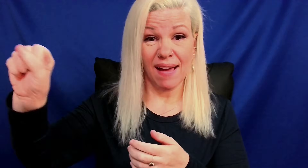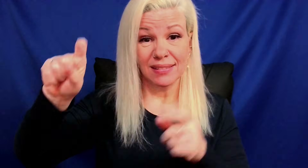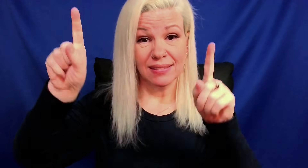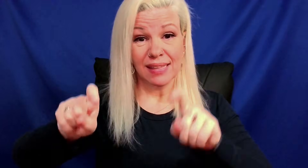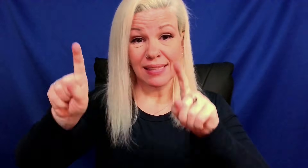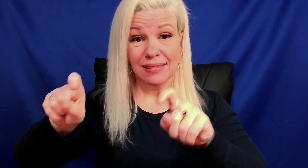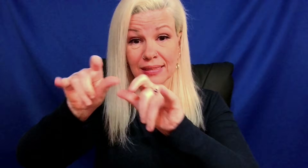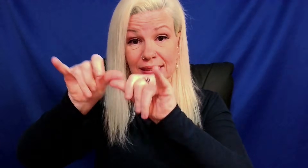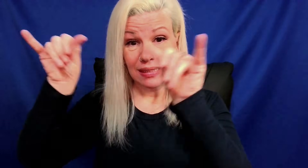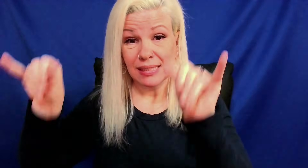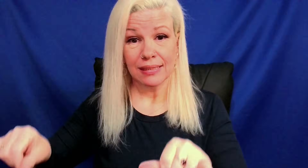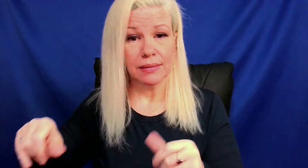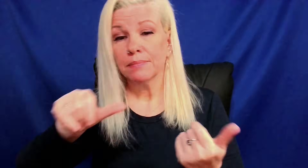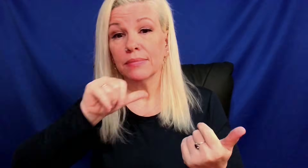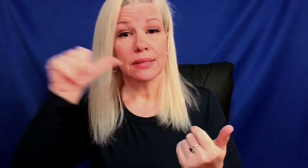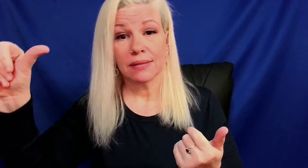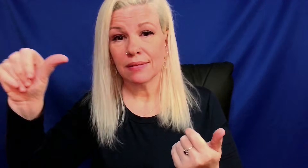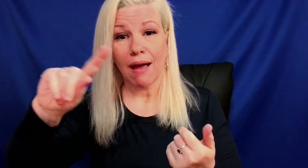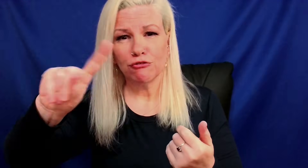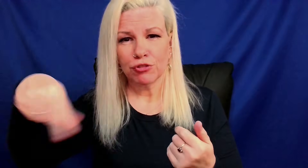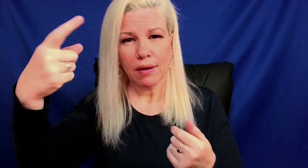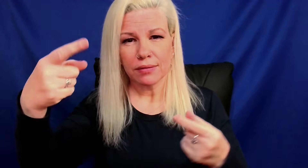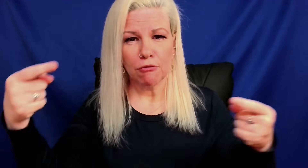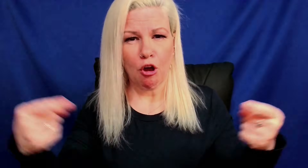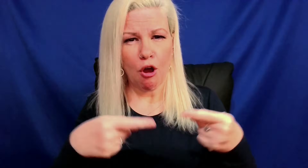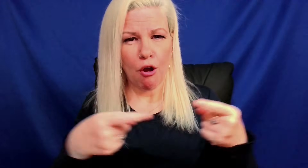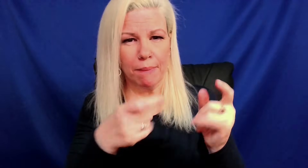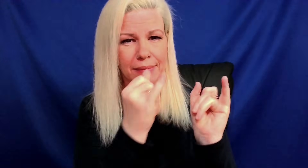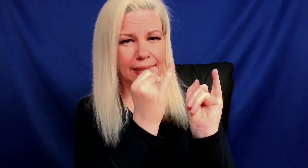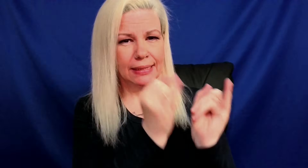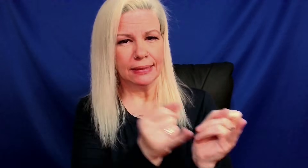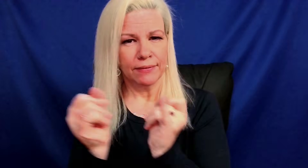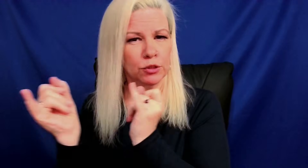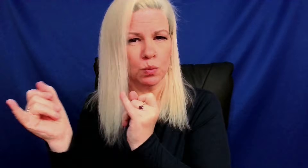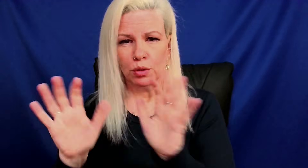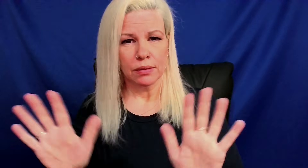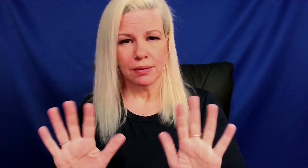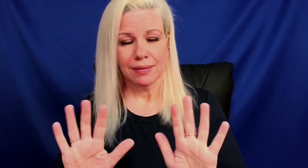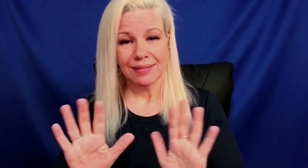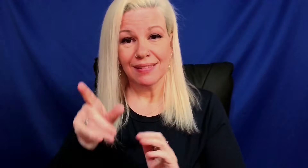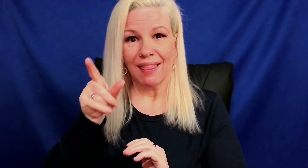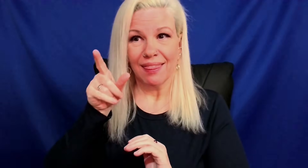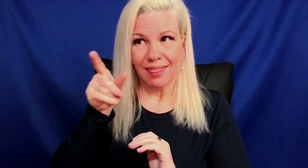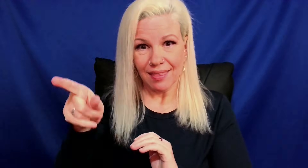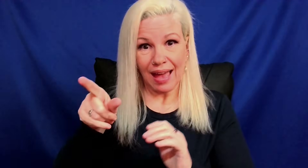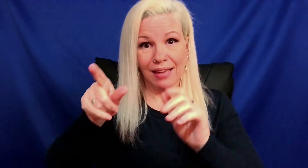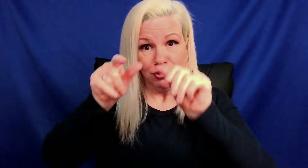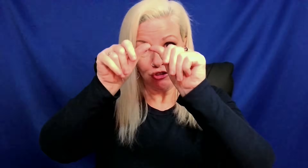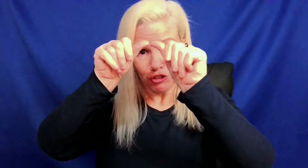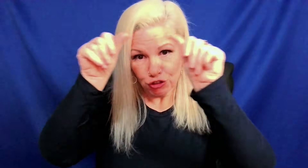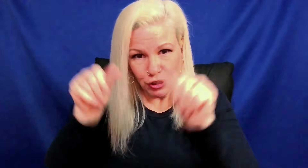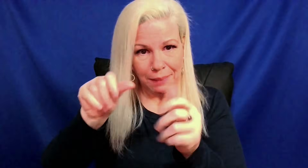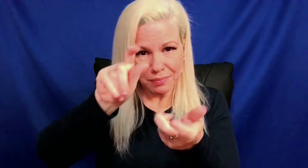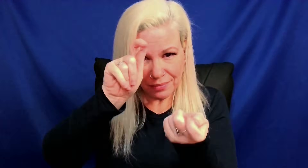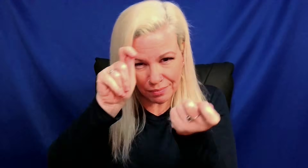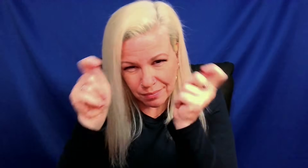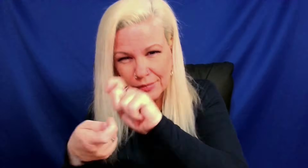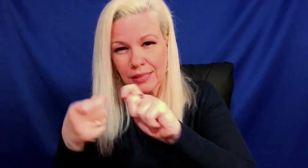A bias testing system does not just harm individuals. It shapes the profession itself.